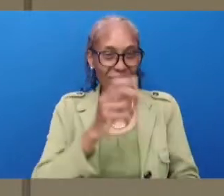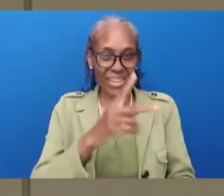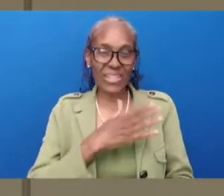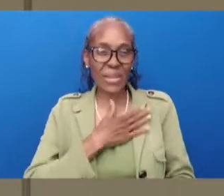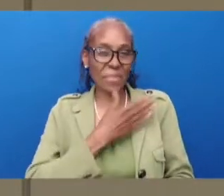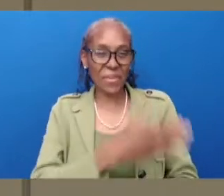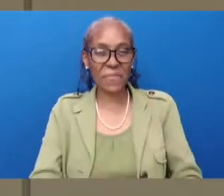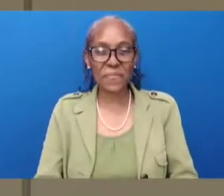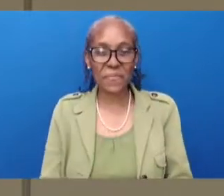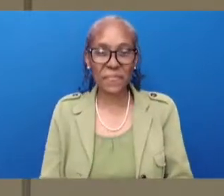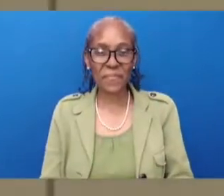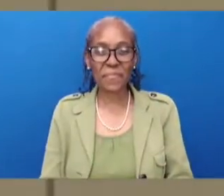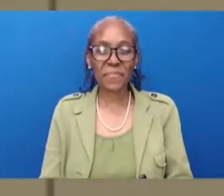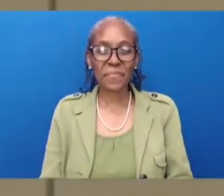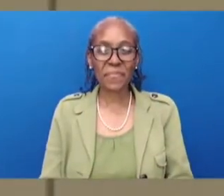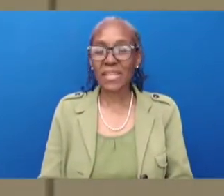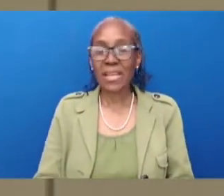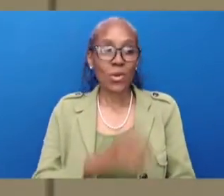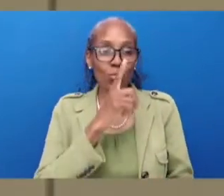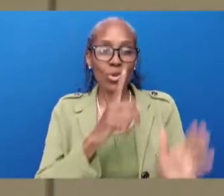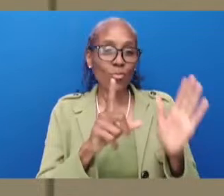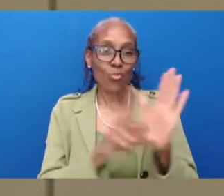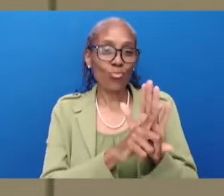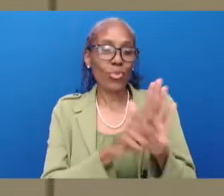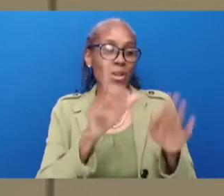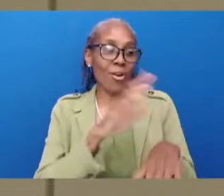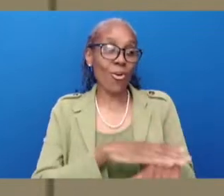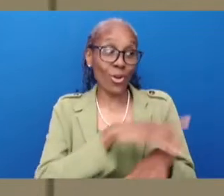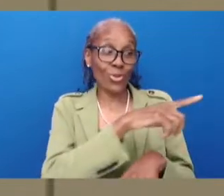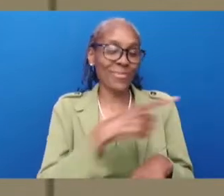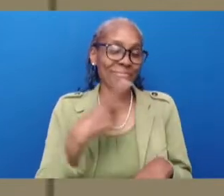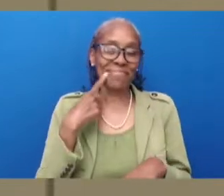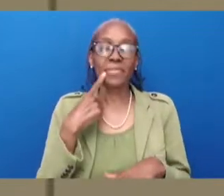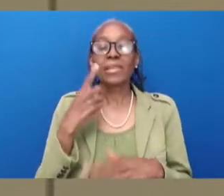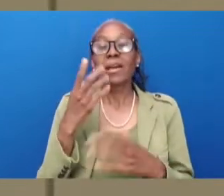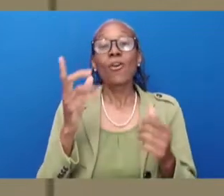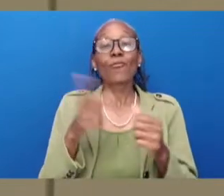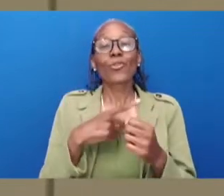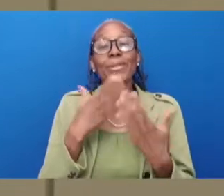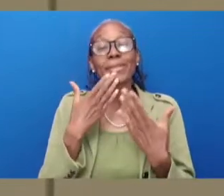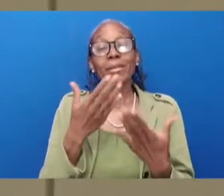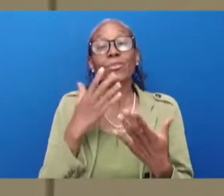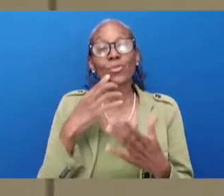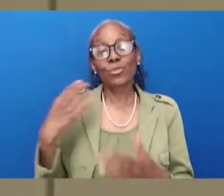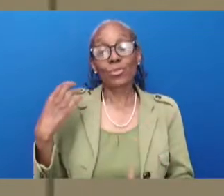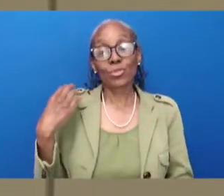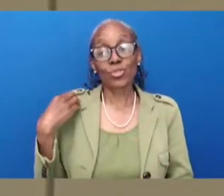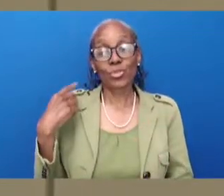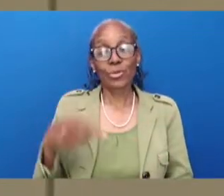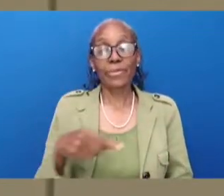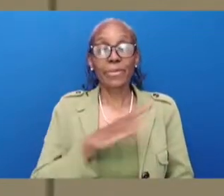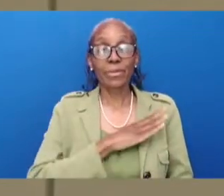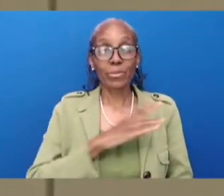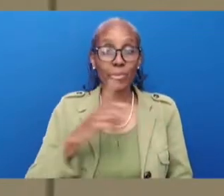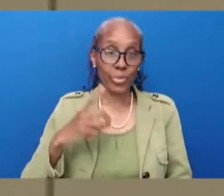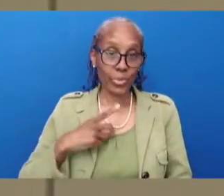GO TO THE SPEAKER'S WELL, IT'S